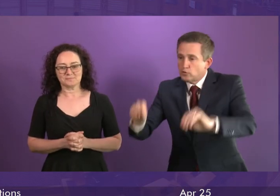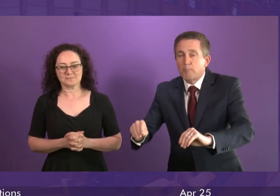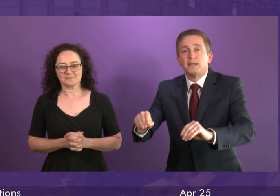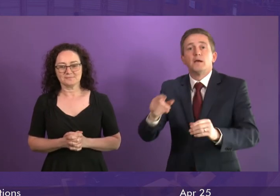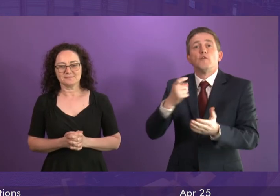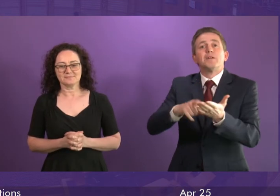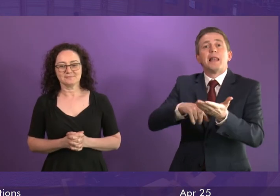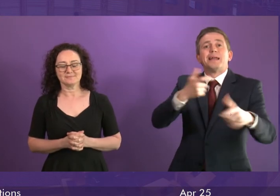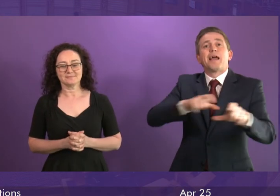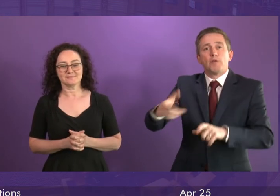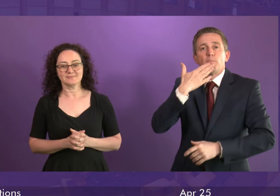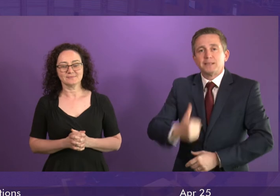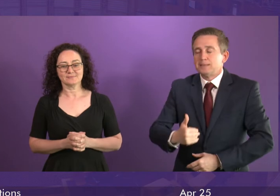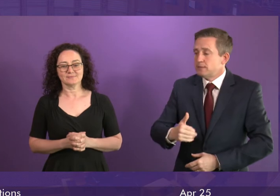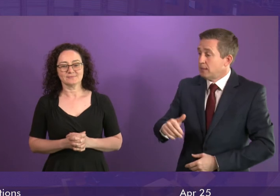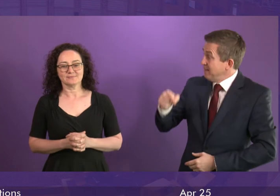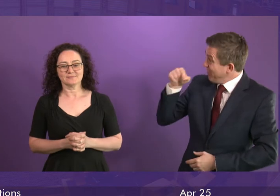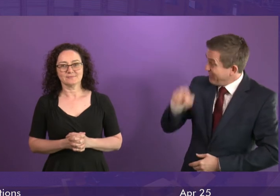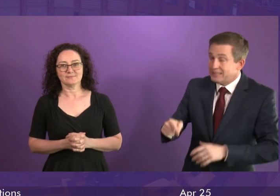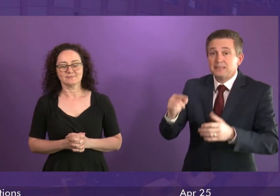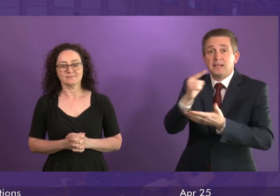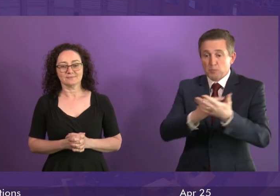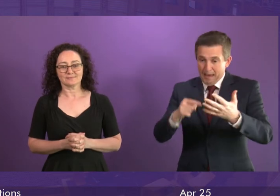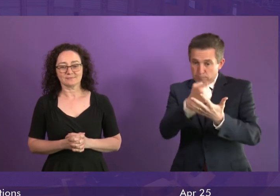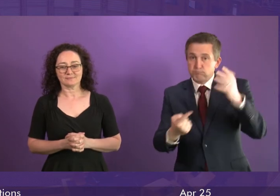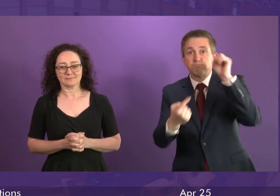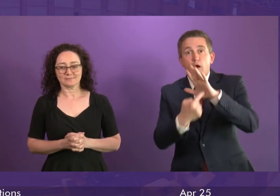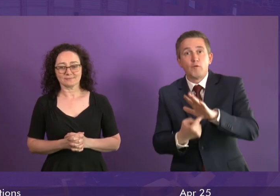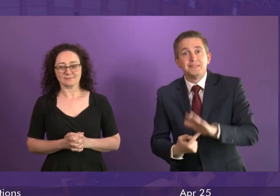Richard Leonard: This is a matter of priorities. For example,